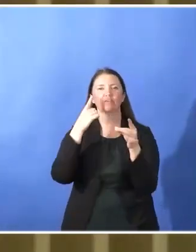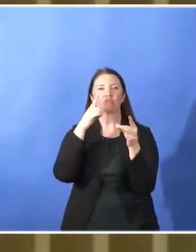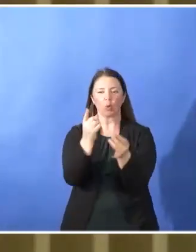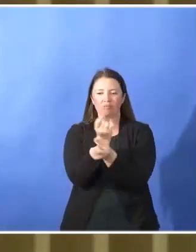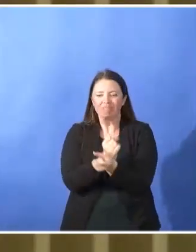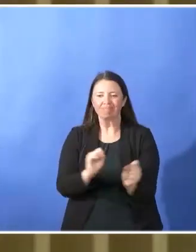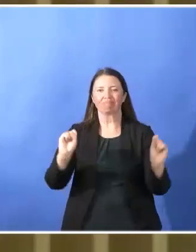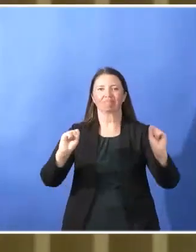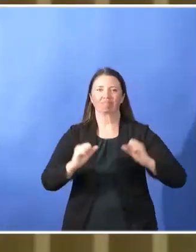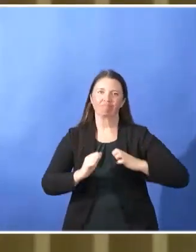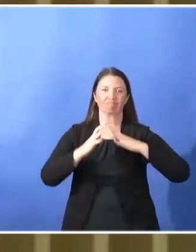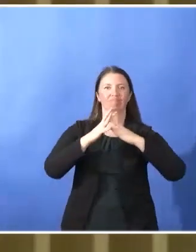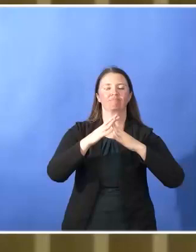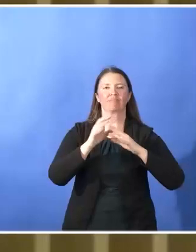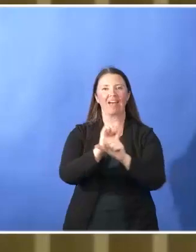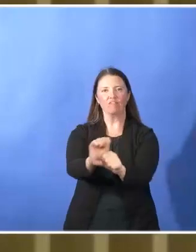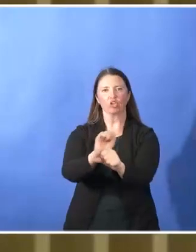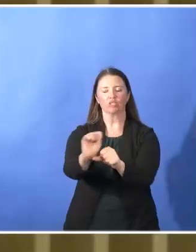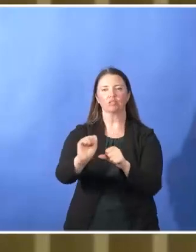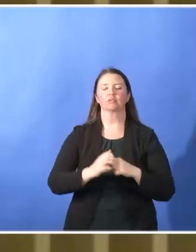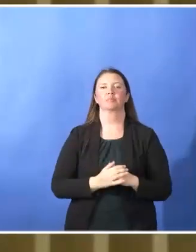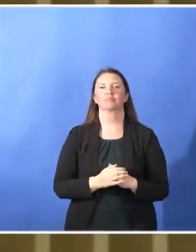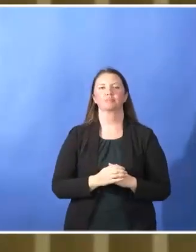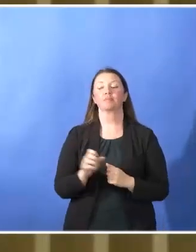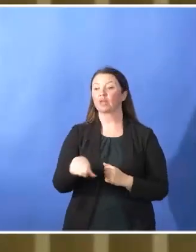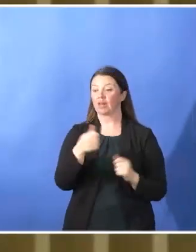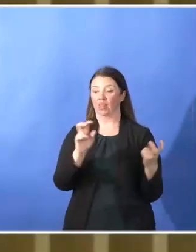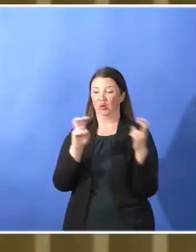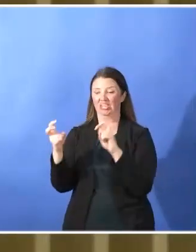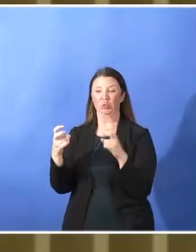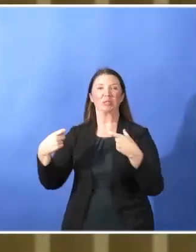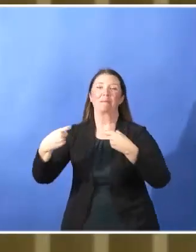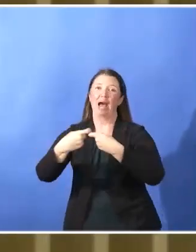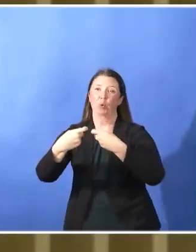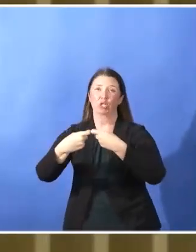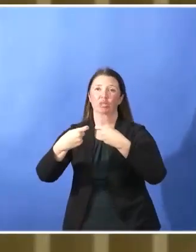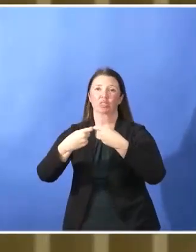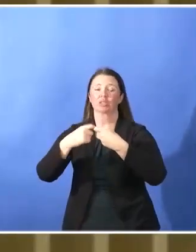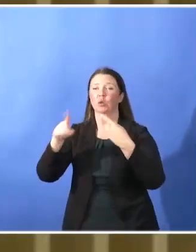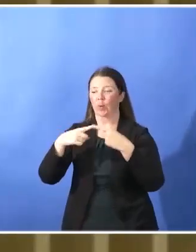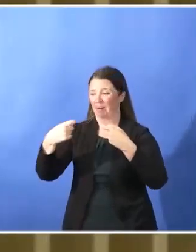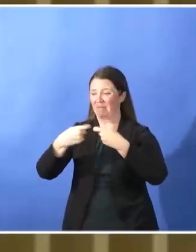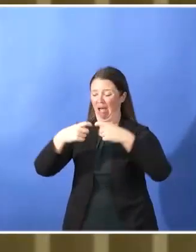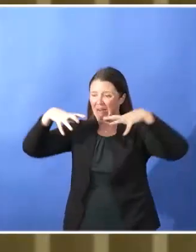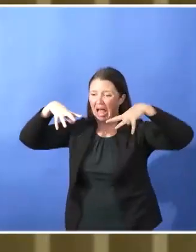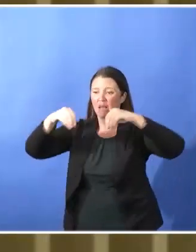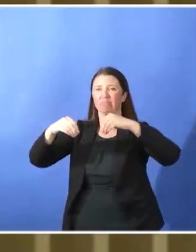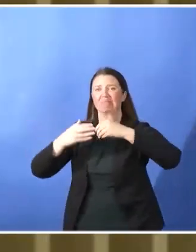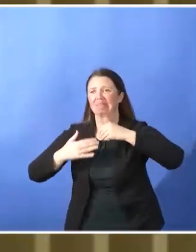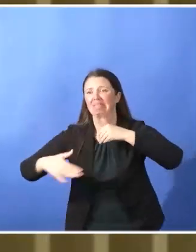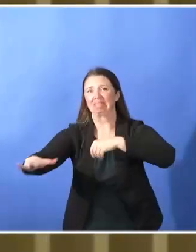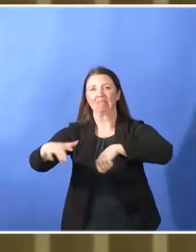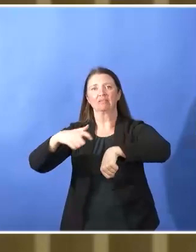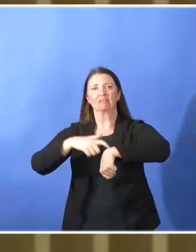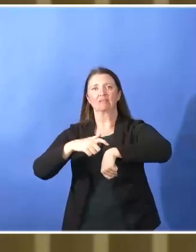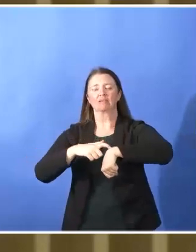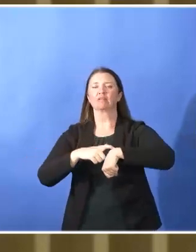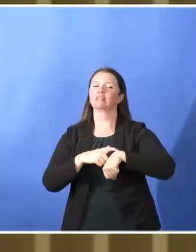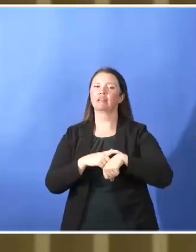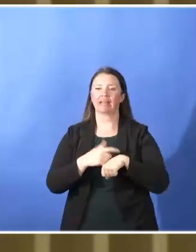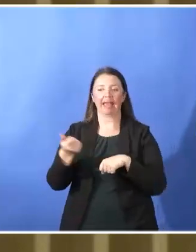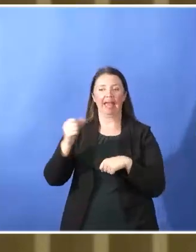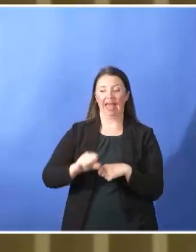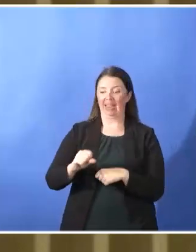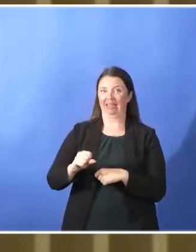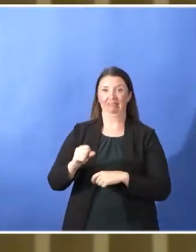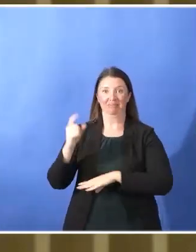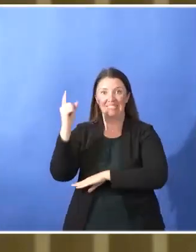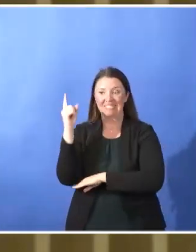AS POWER IS OUT LONGER. CELL SITES CAN HAVE DIFFICULTY